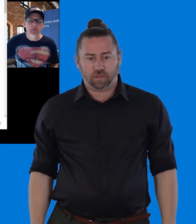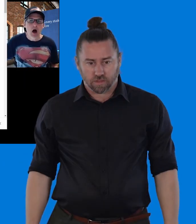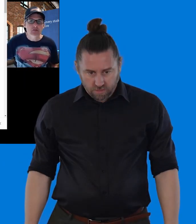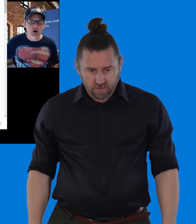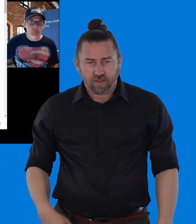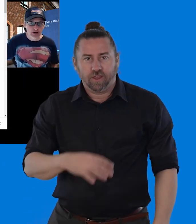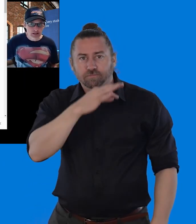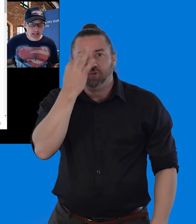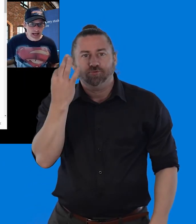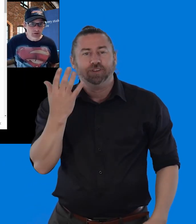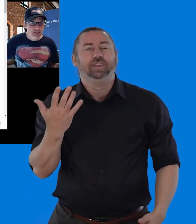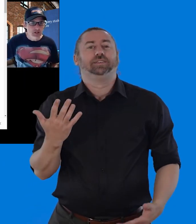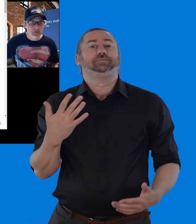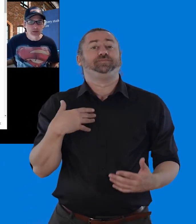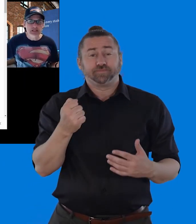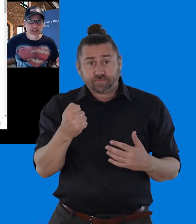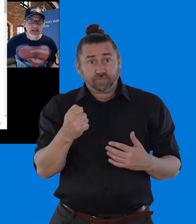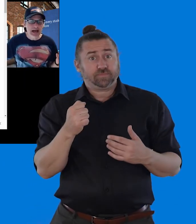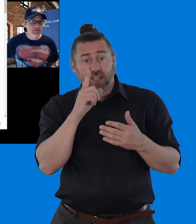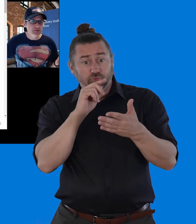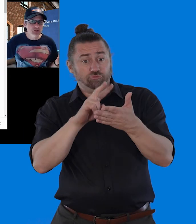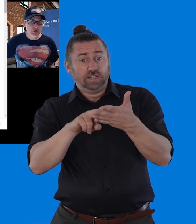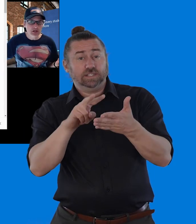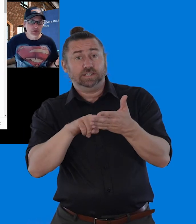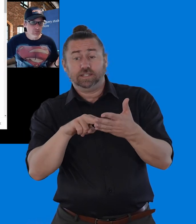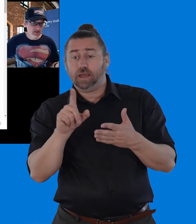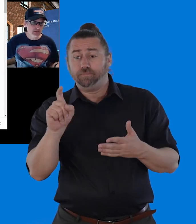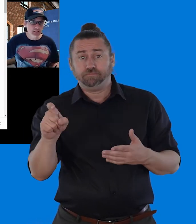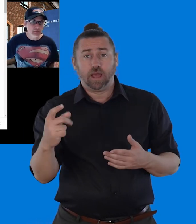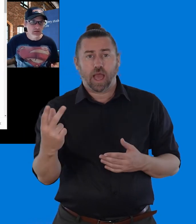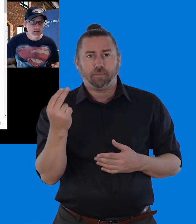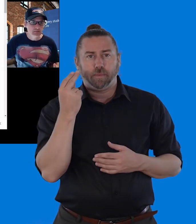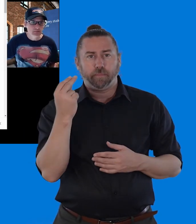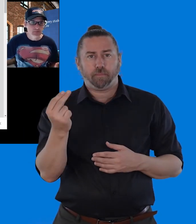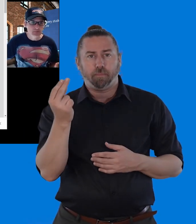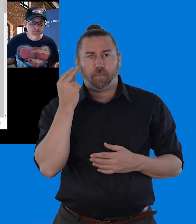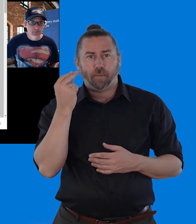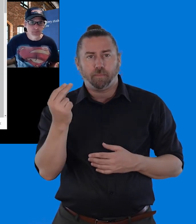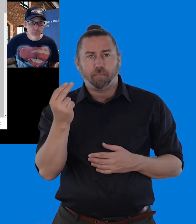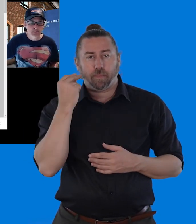I've got read aloud, so the ability to have the document read to me. (VIDEO PLAYS),